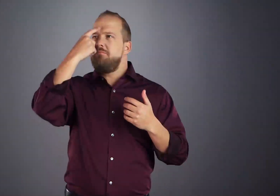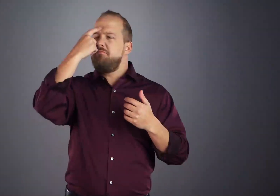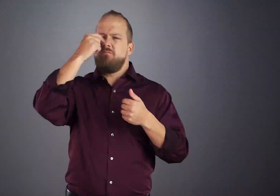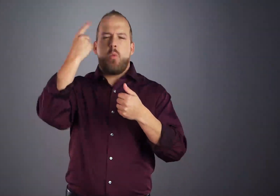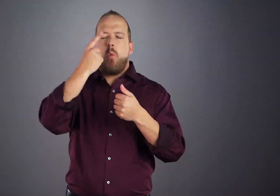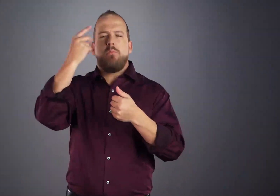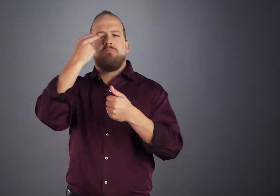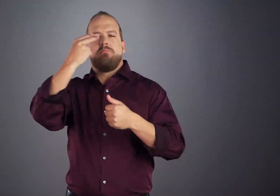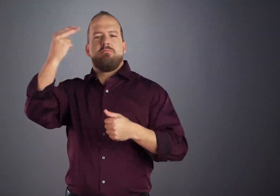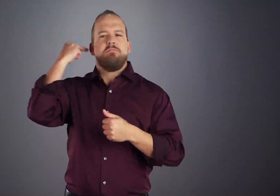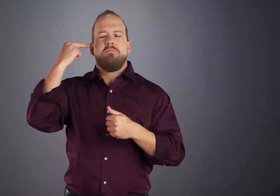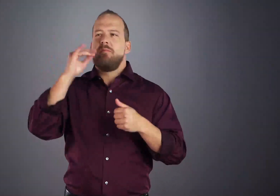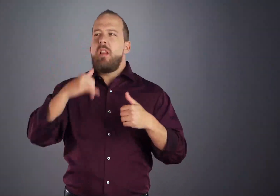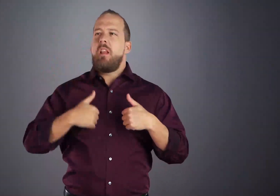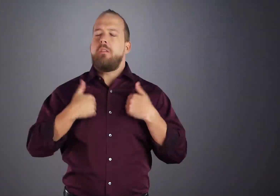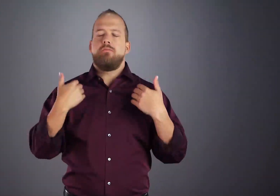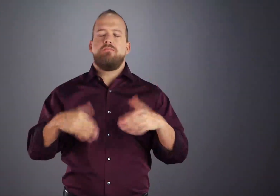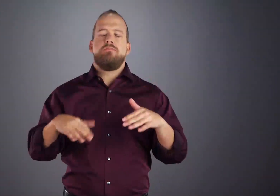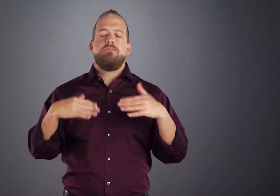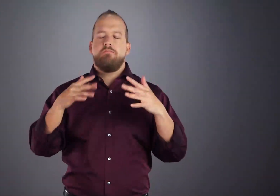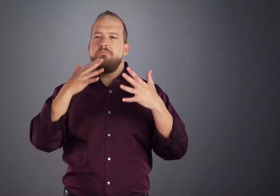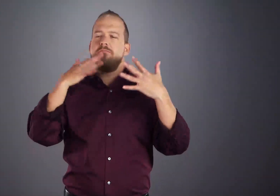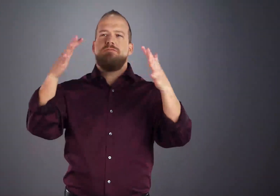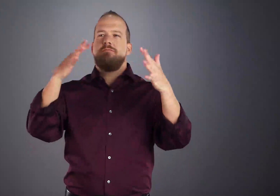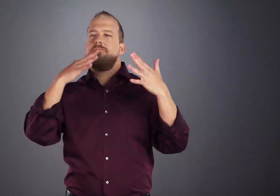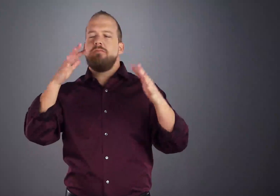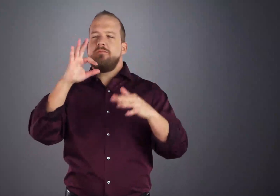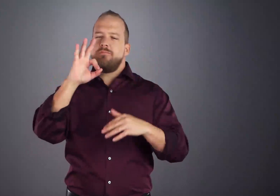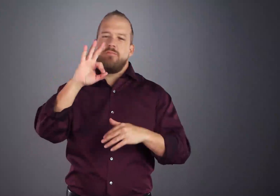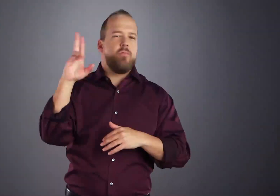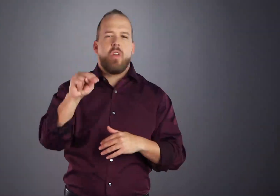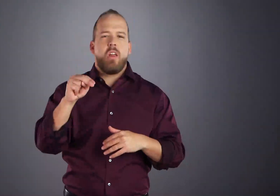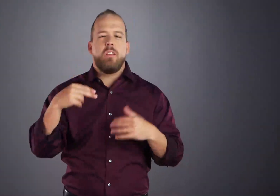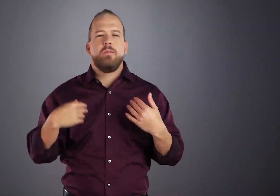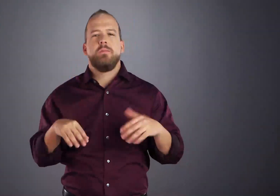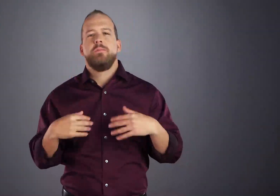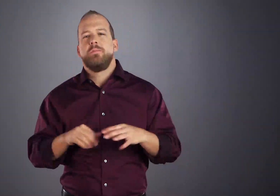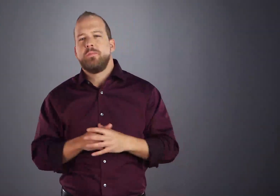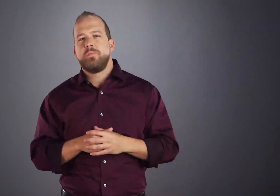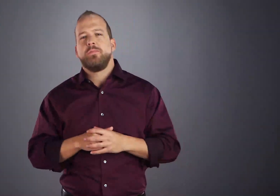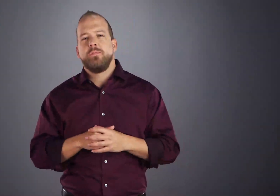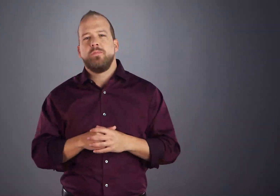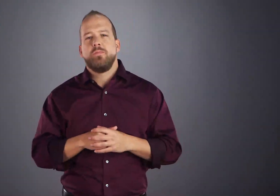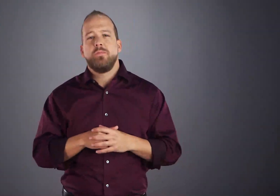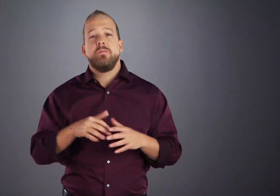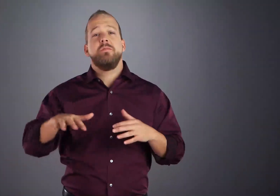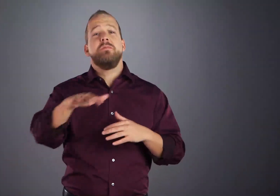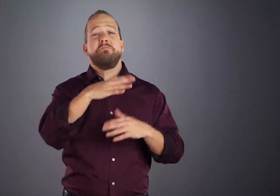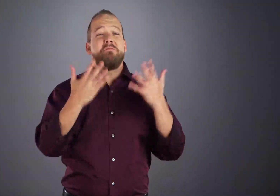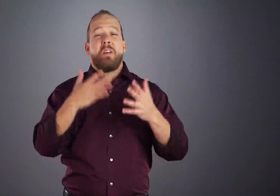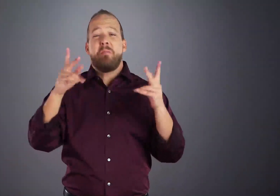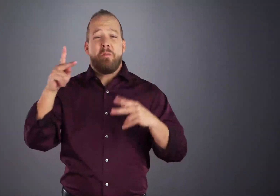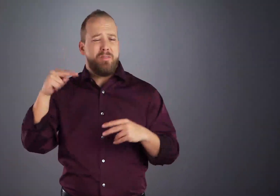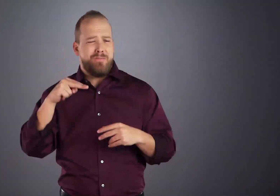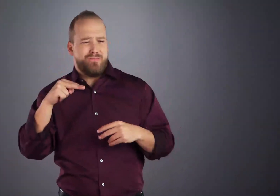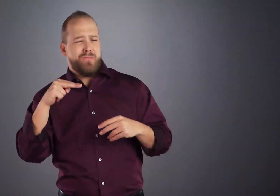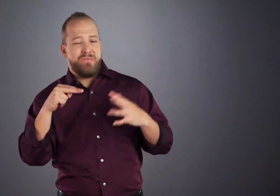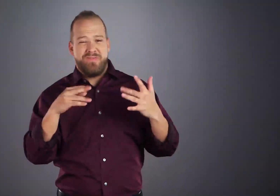Everyone spent in thousands and chattered in millions. Scoffers could scoff and be damned.